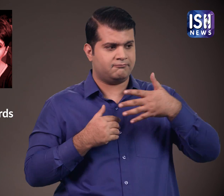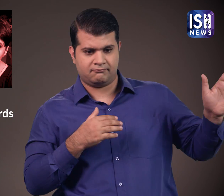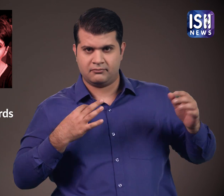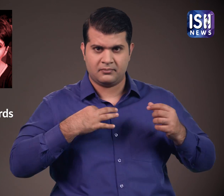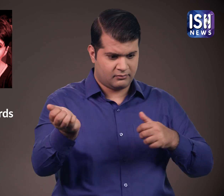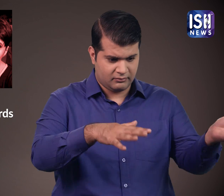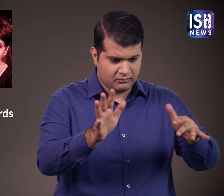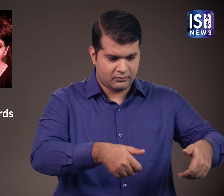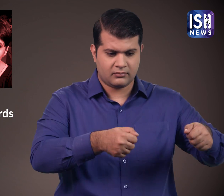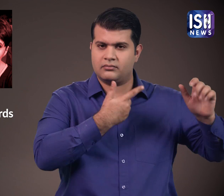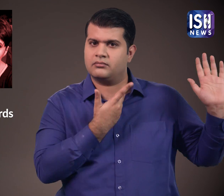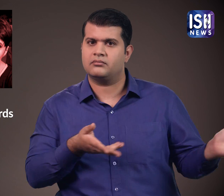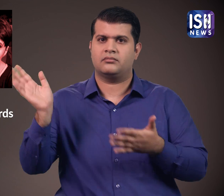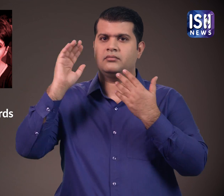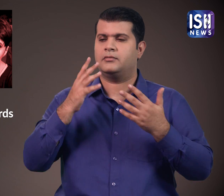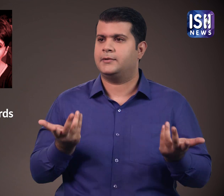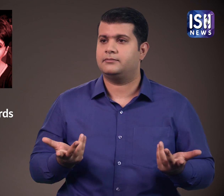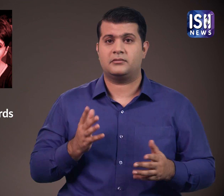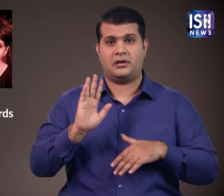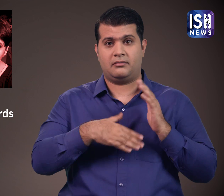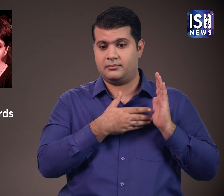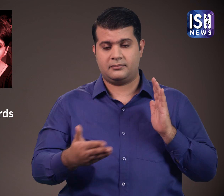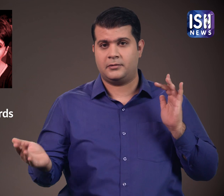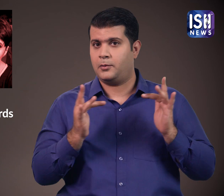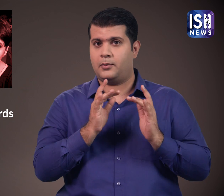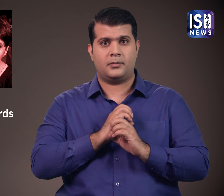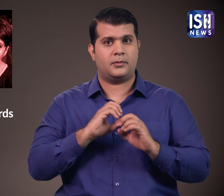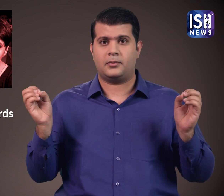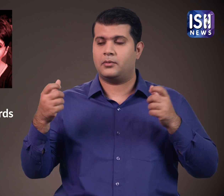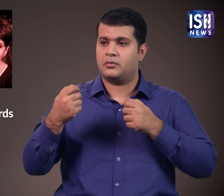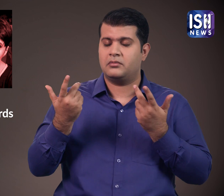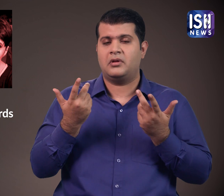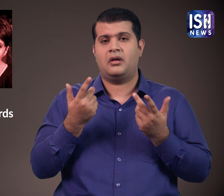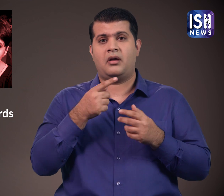packed up all her belongings and left. Aftab said he hasn't heard from her since then.